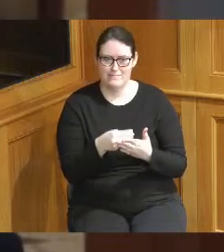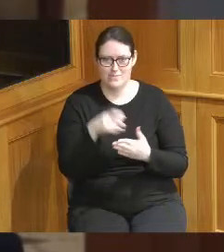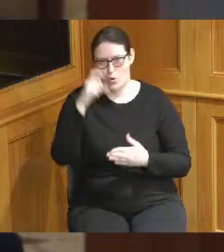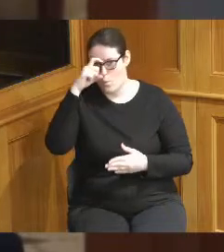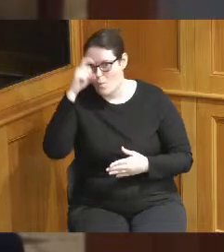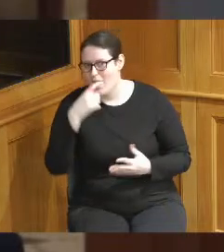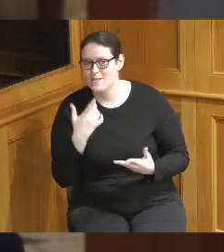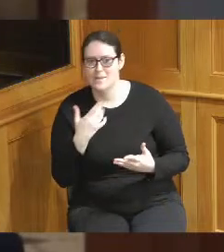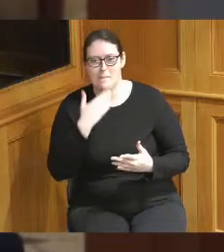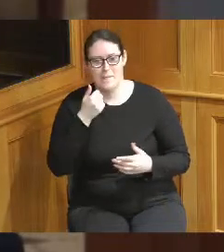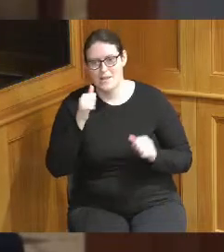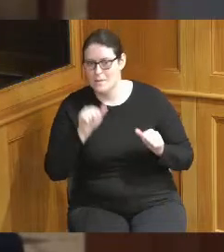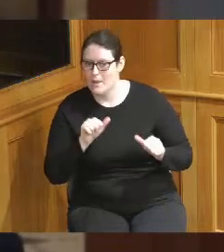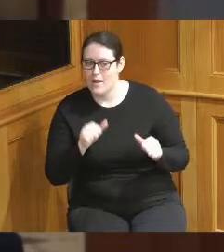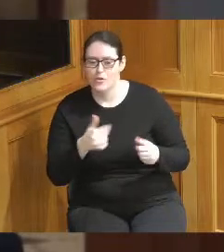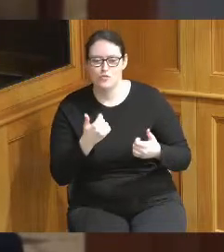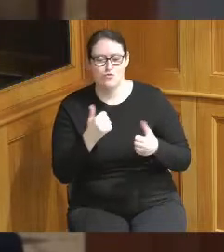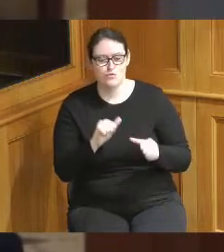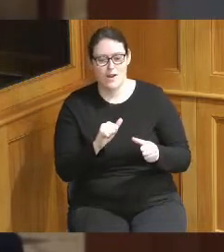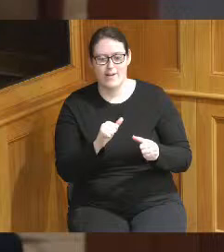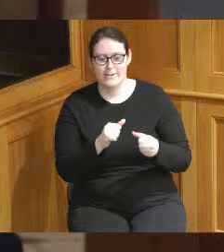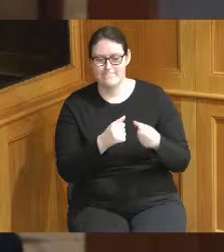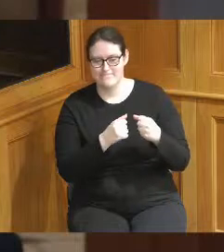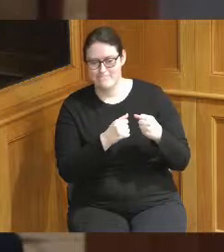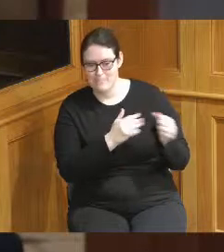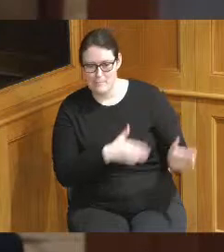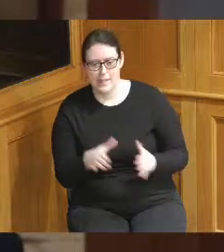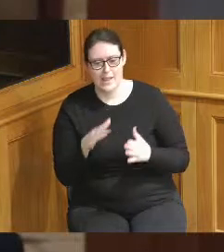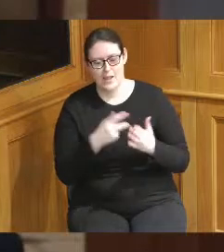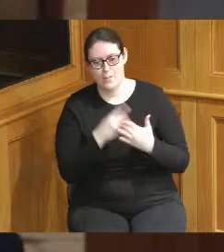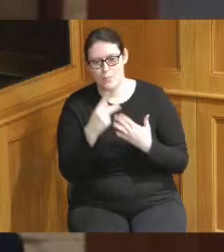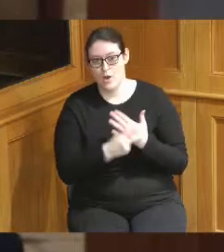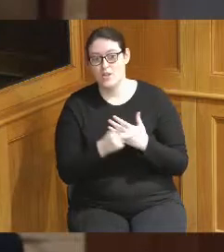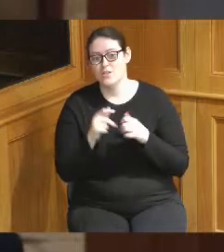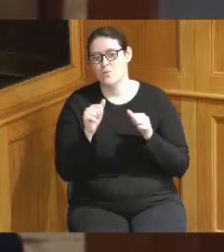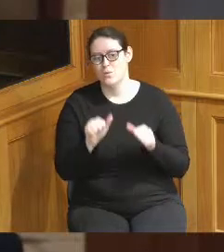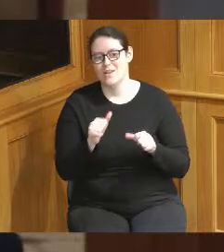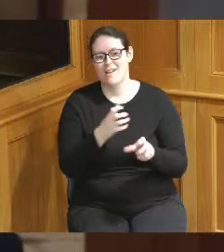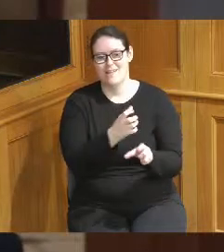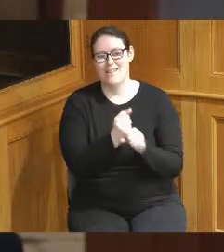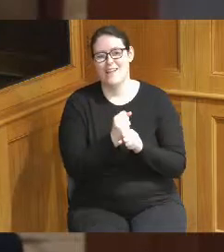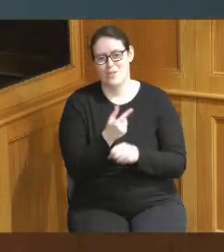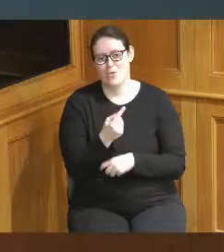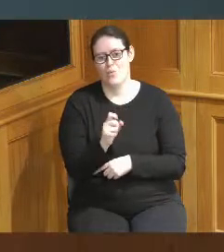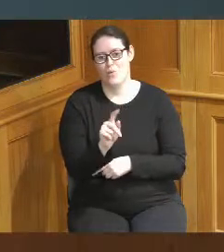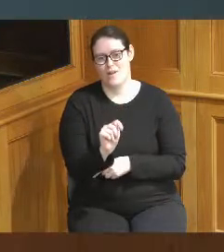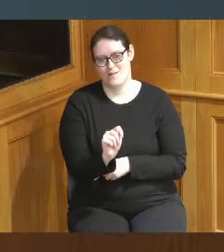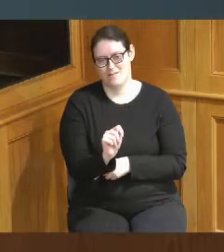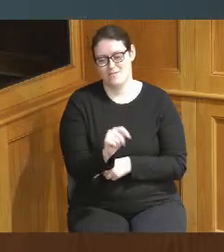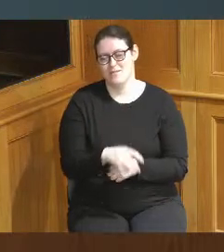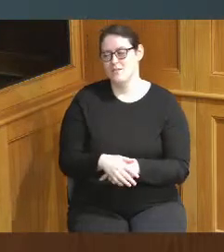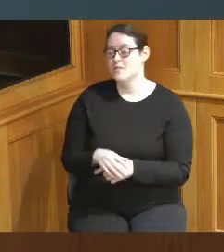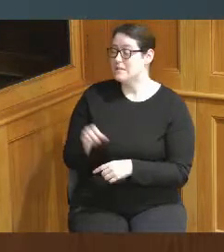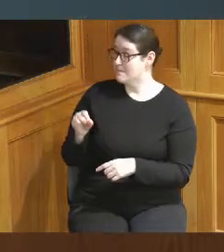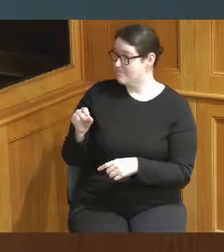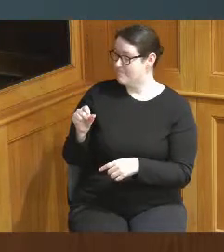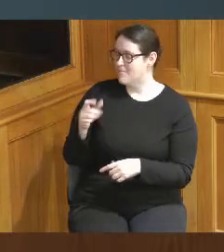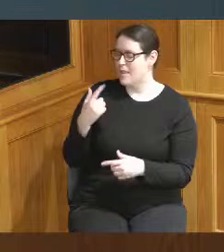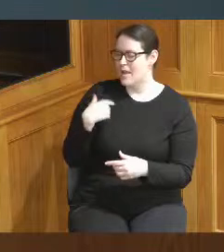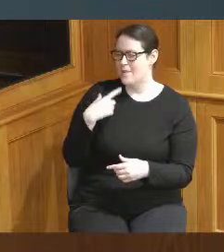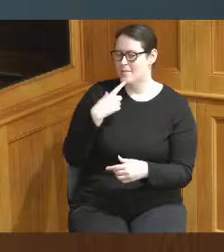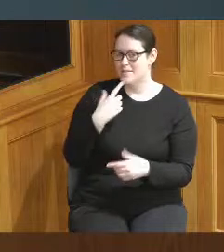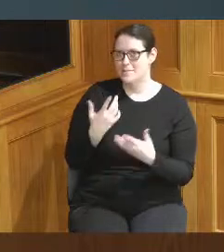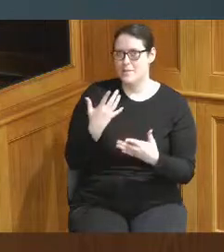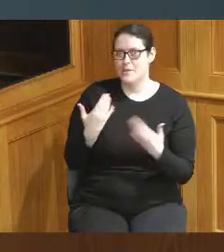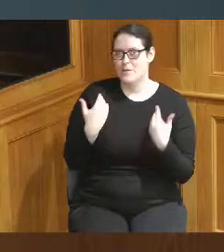have been sent to homes since it started in July of 2015 and there were 12,180 reach out and read